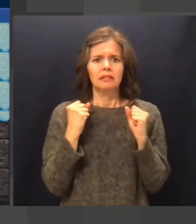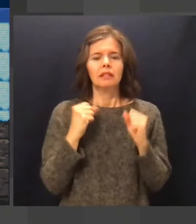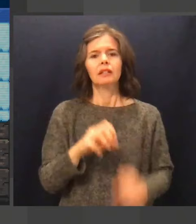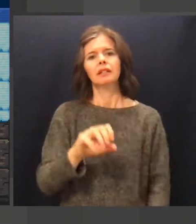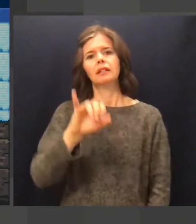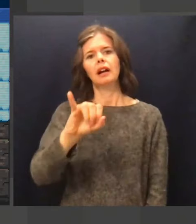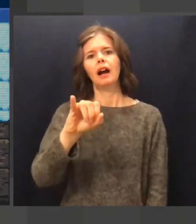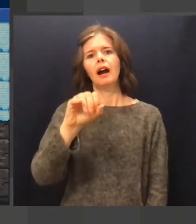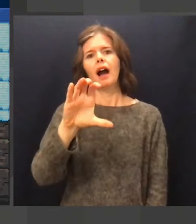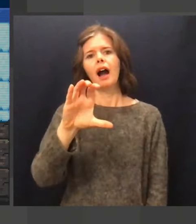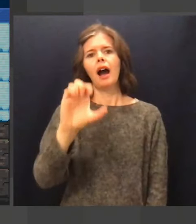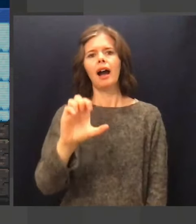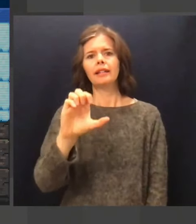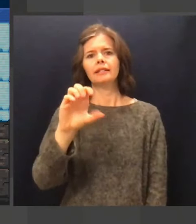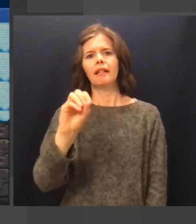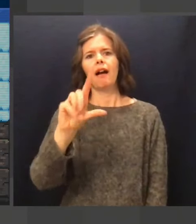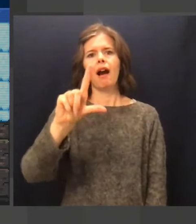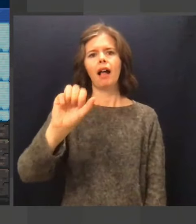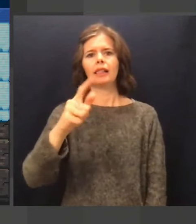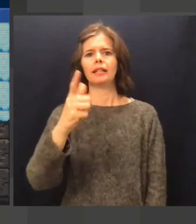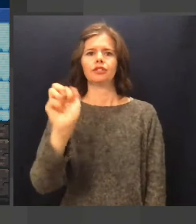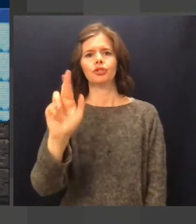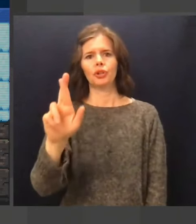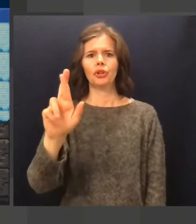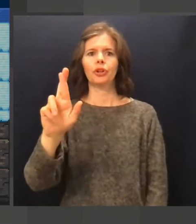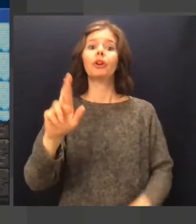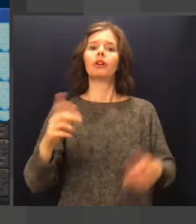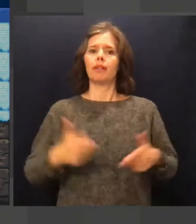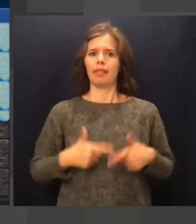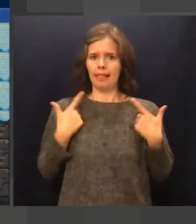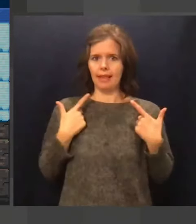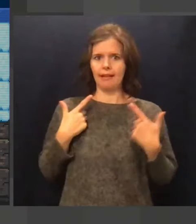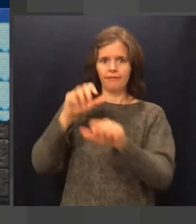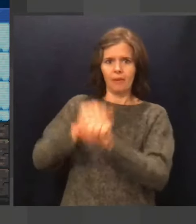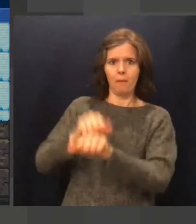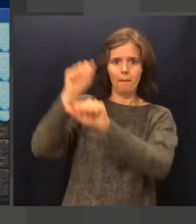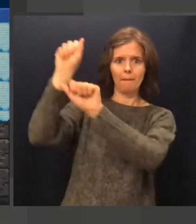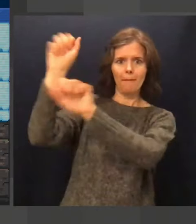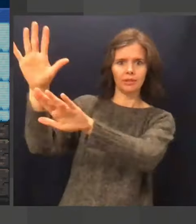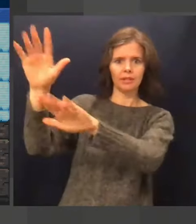THE ICEOLOGER IS A NEW ILLAGER THAT LIVES ON MOUNTAIN TOPS.